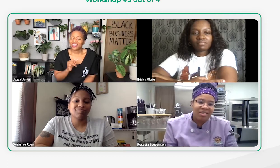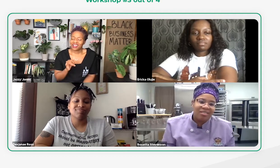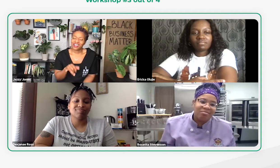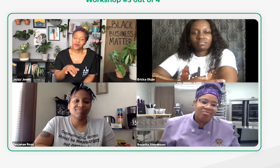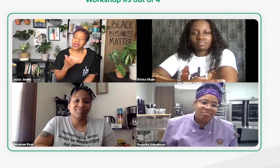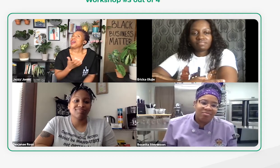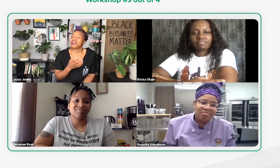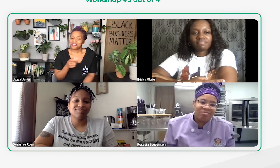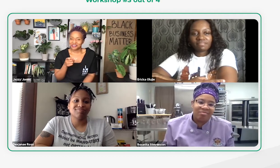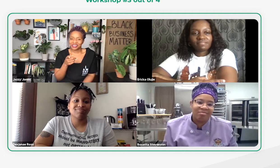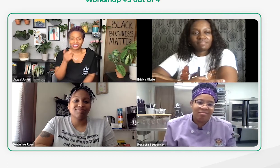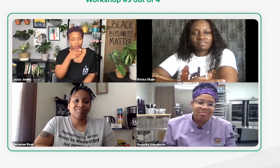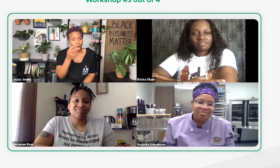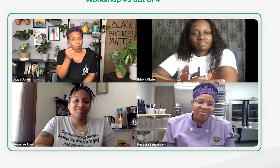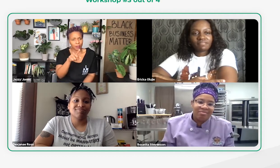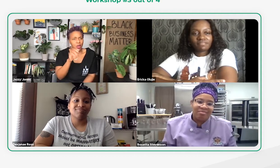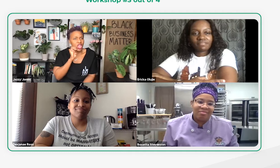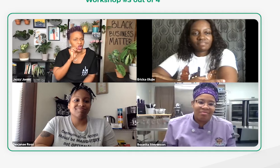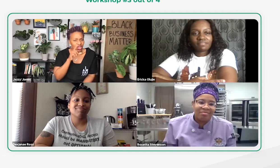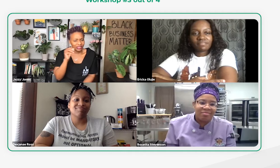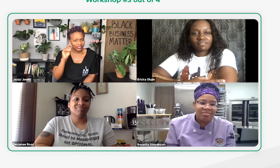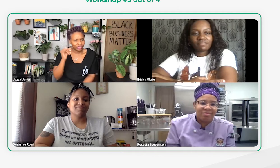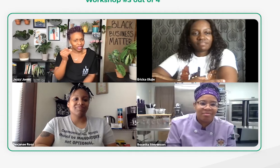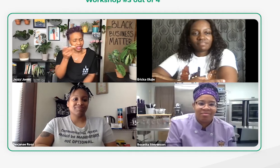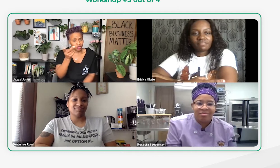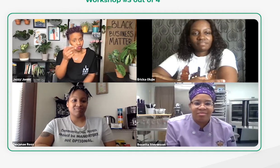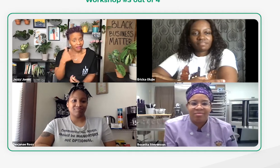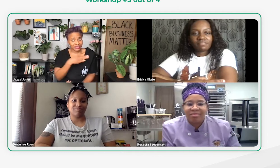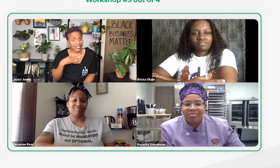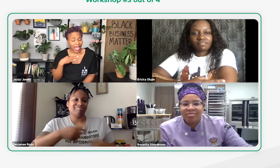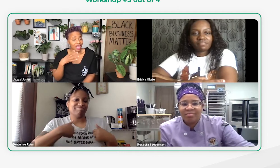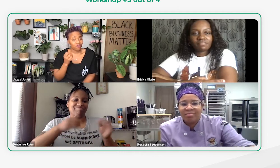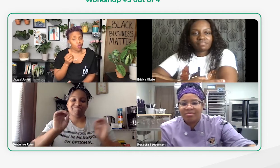assist me, but that's who I trust for now. >> Jazzy